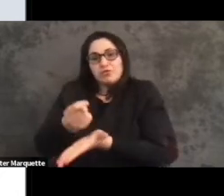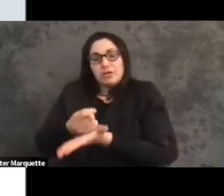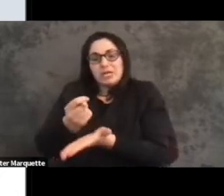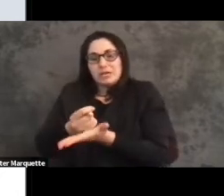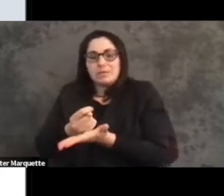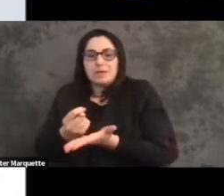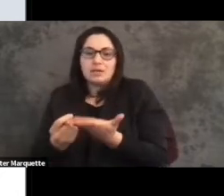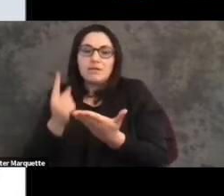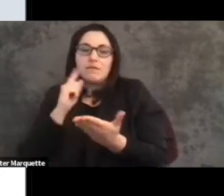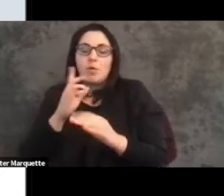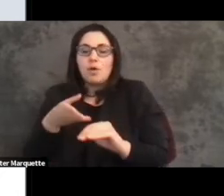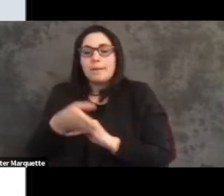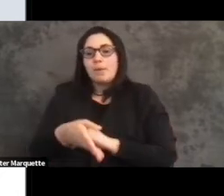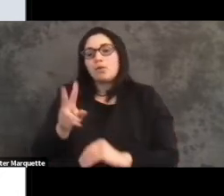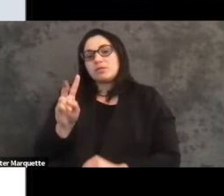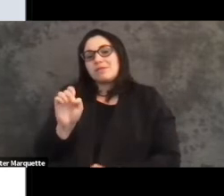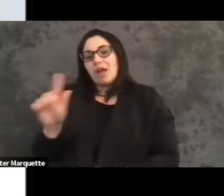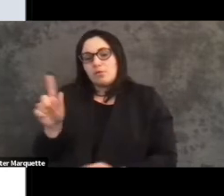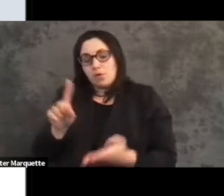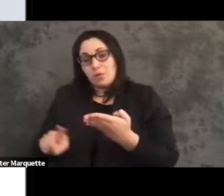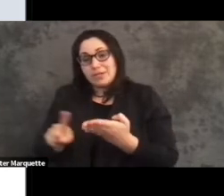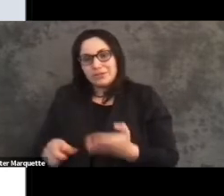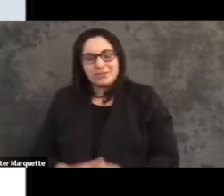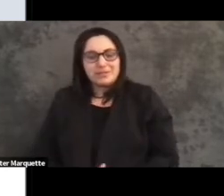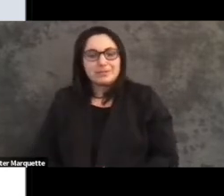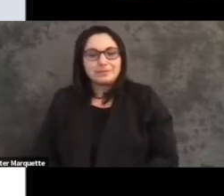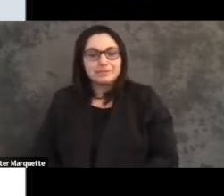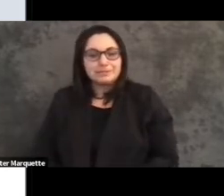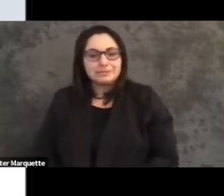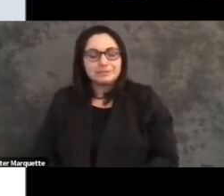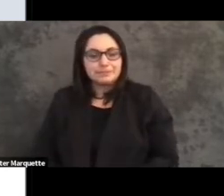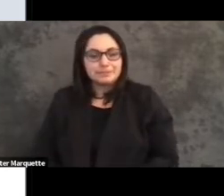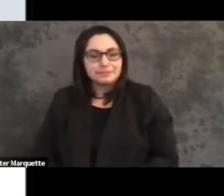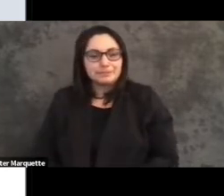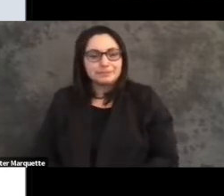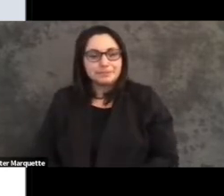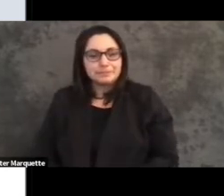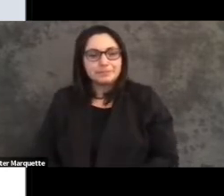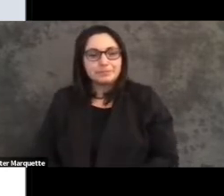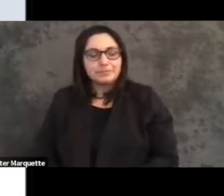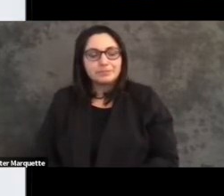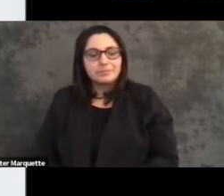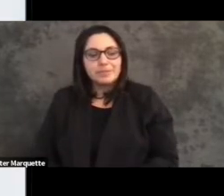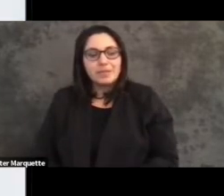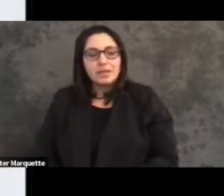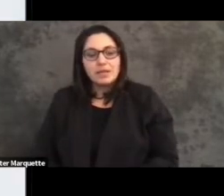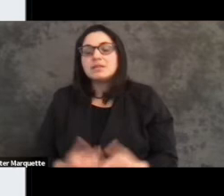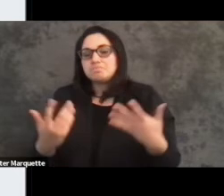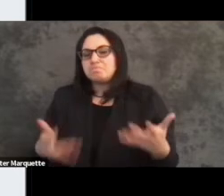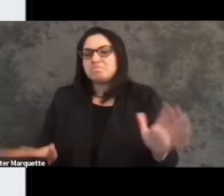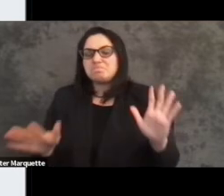issues, and we need studies and treatment options built on post viral research. Next